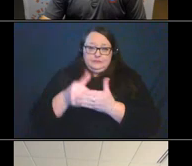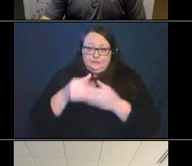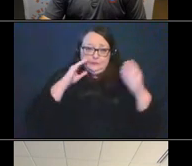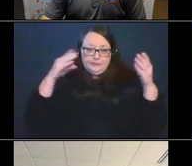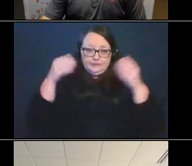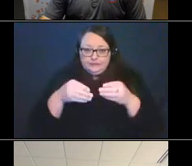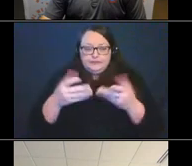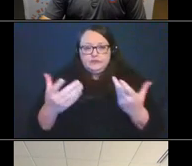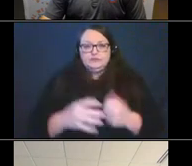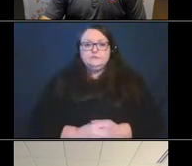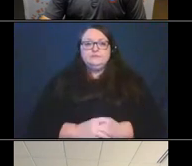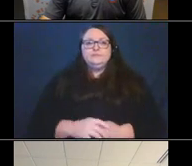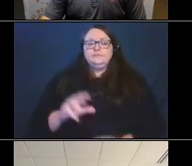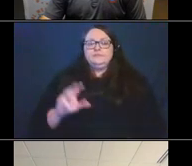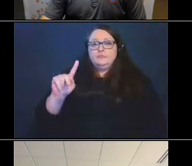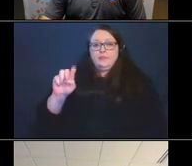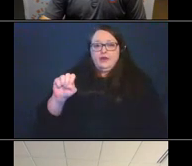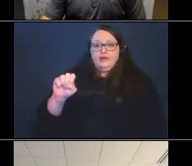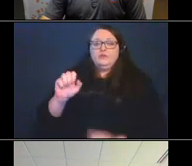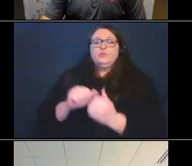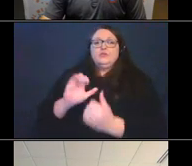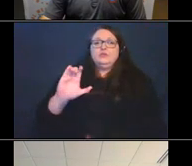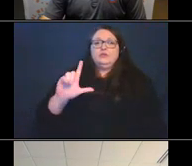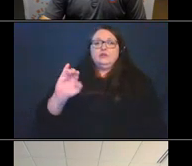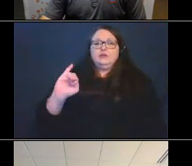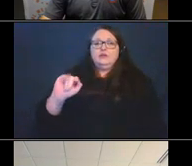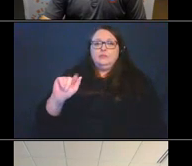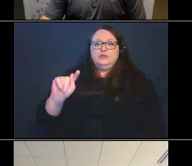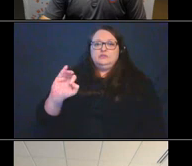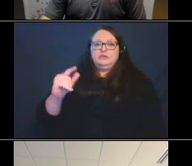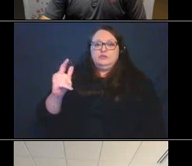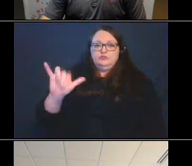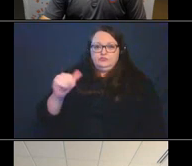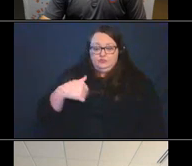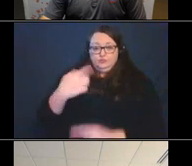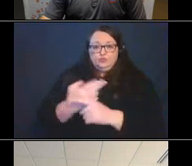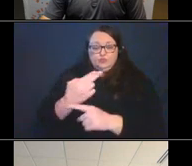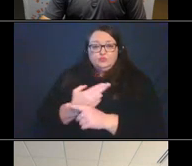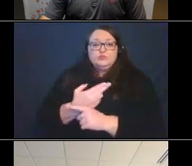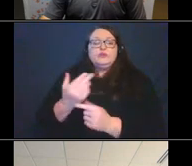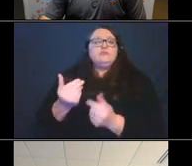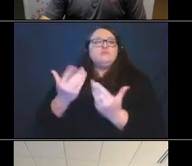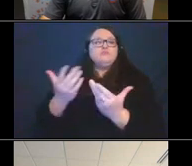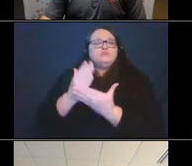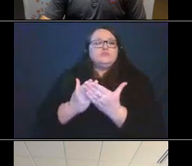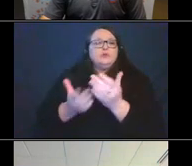climatology that we're using offers, you know, a little bit of help in terms of distributing